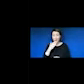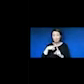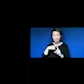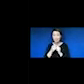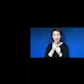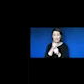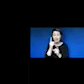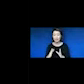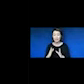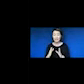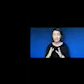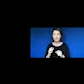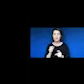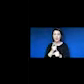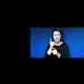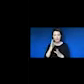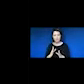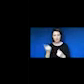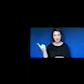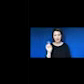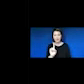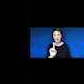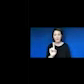specialist on site to do disability awareness training.